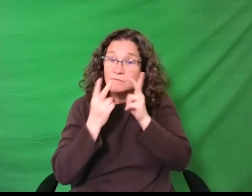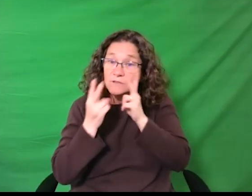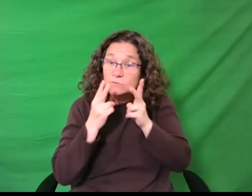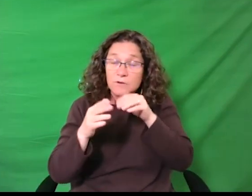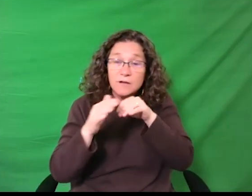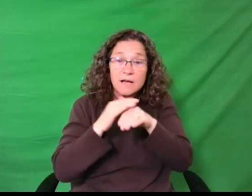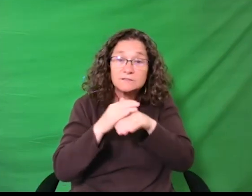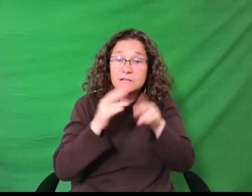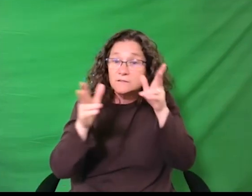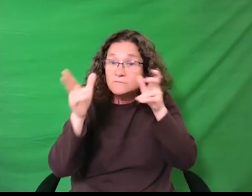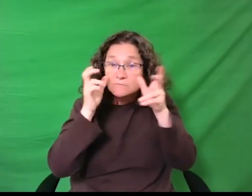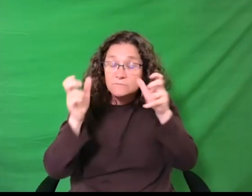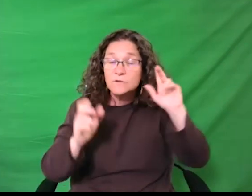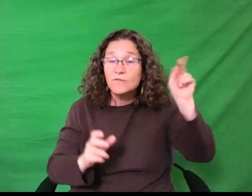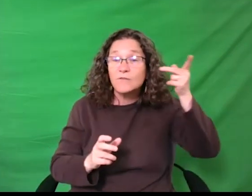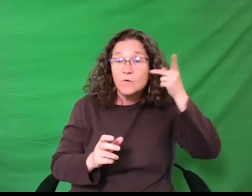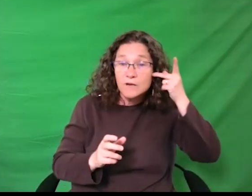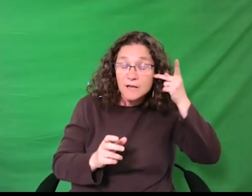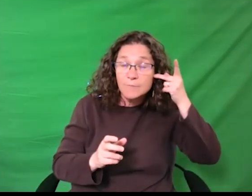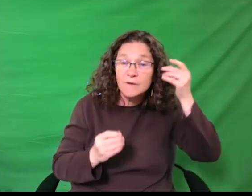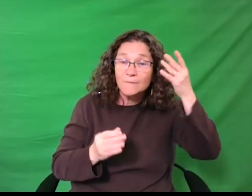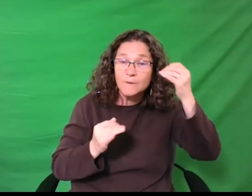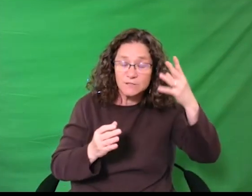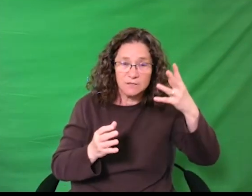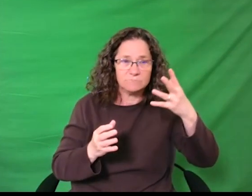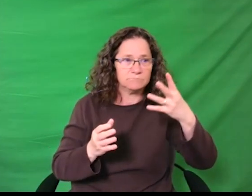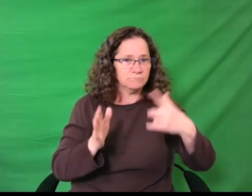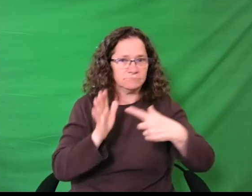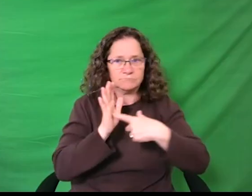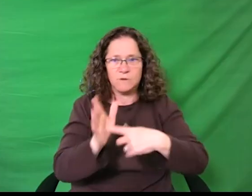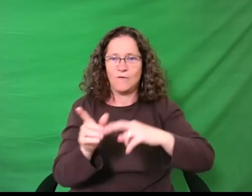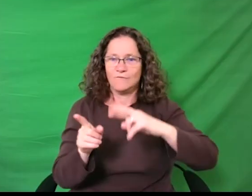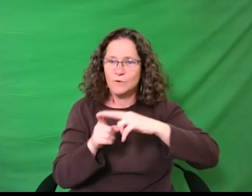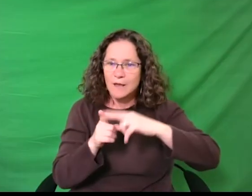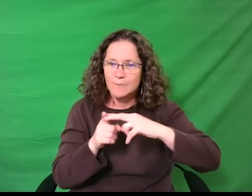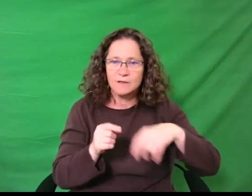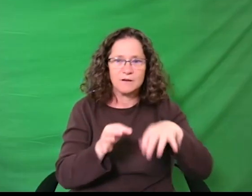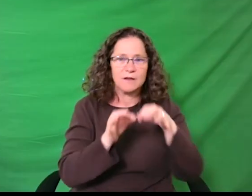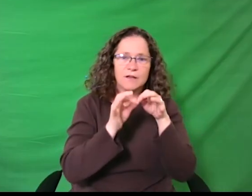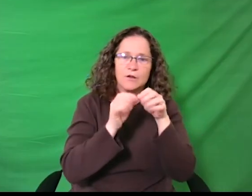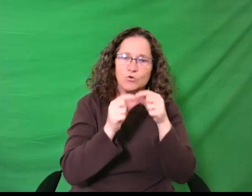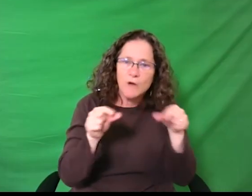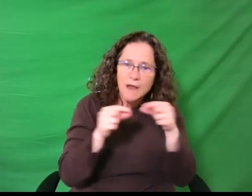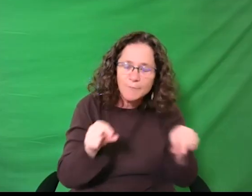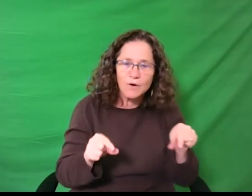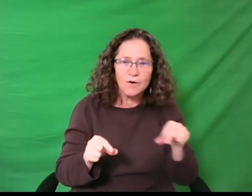allows us to convey the vocabulary, the grammar, the semantics, and syntax of spoken language.